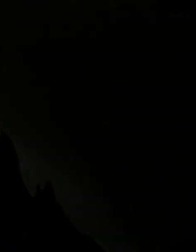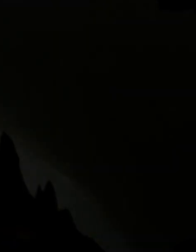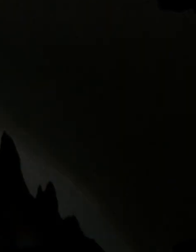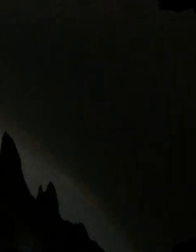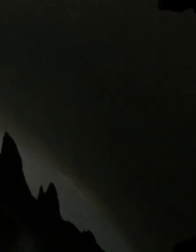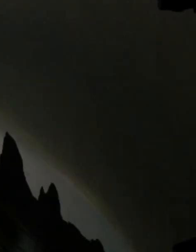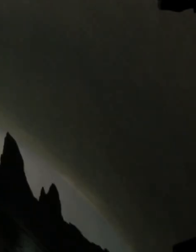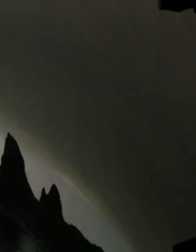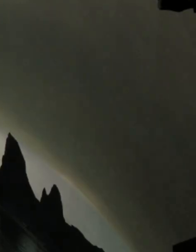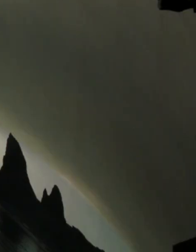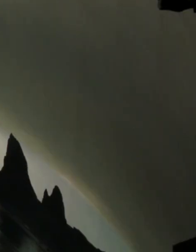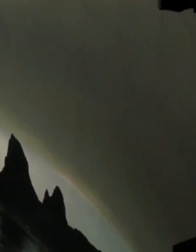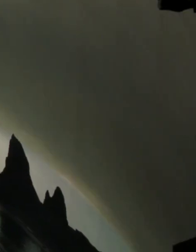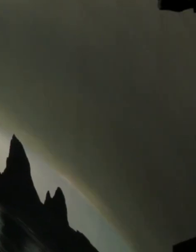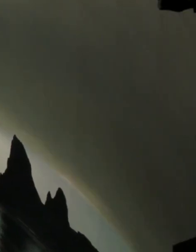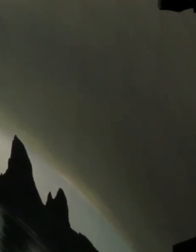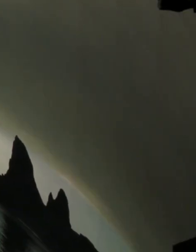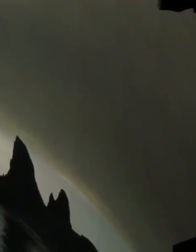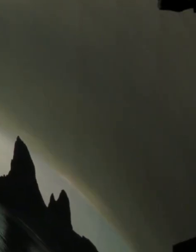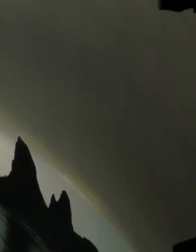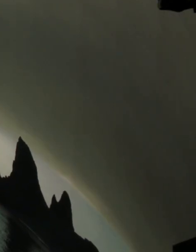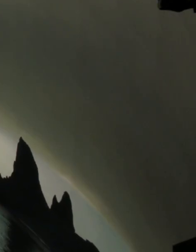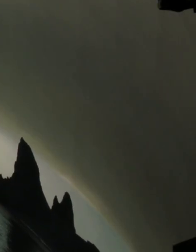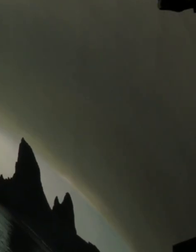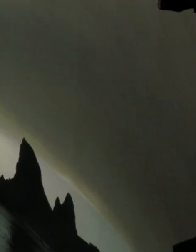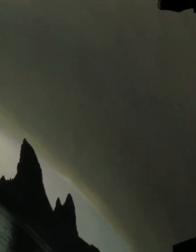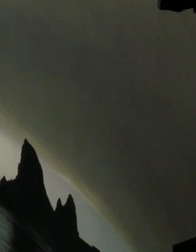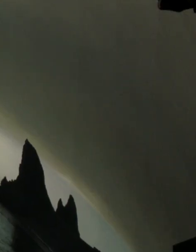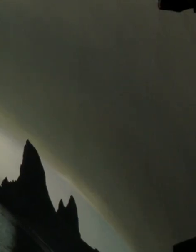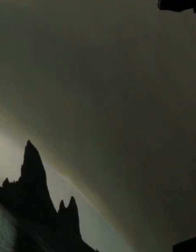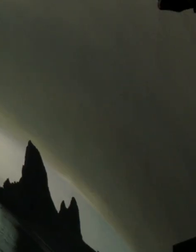We've shown you what's possible. Now it's up to you.